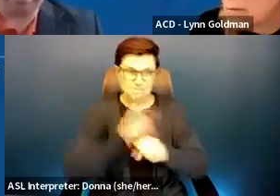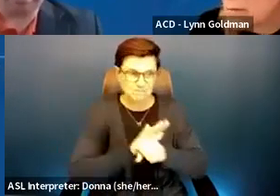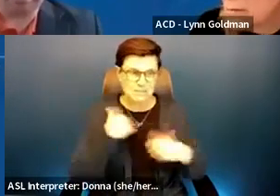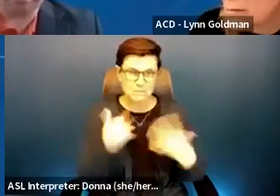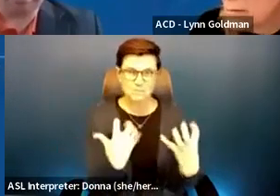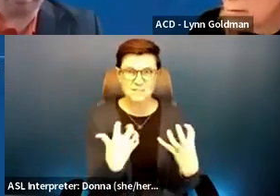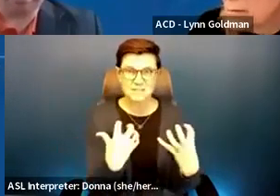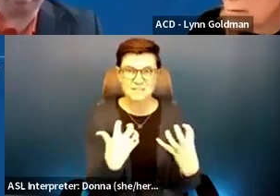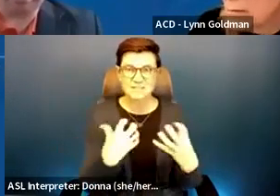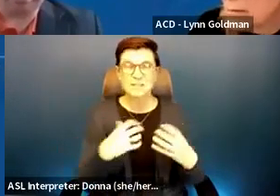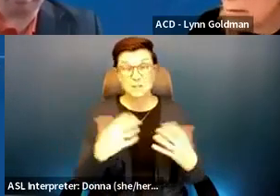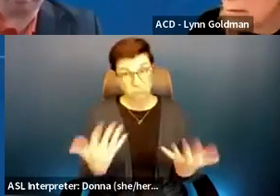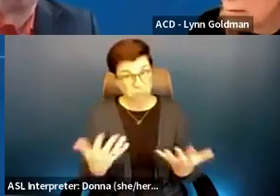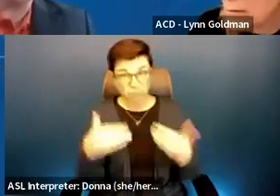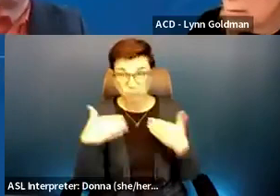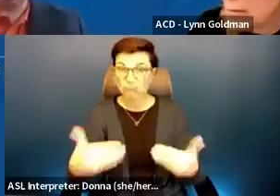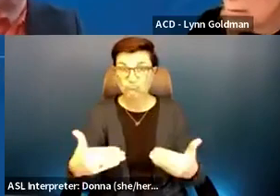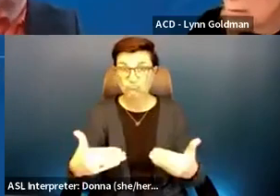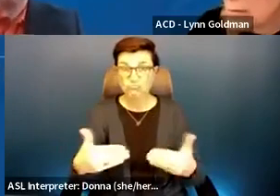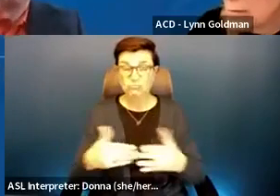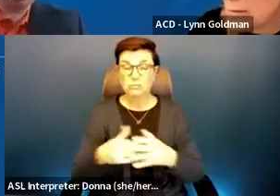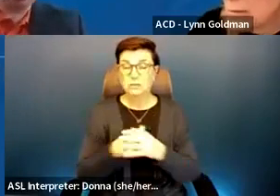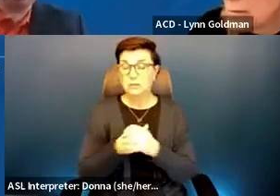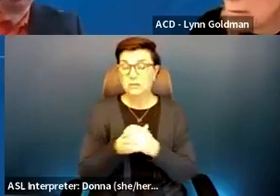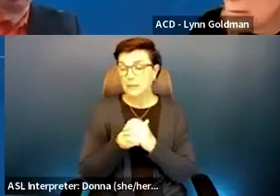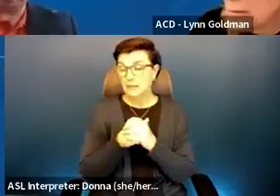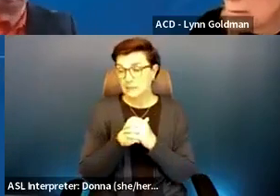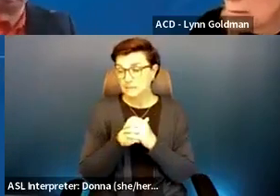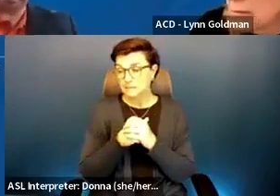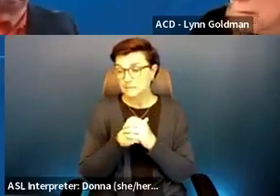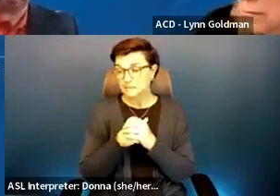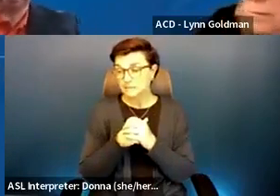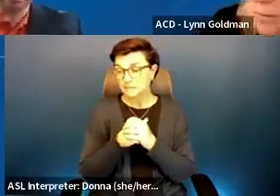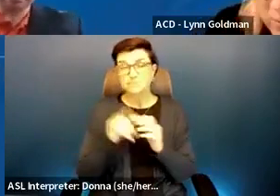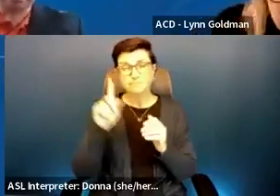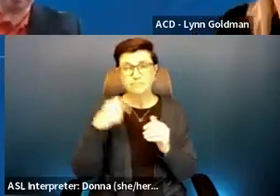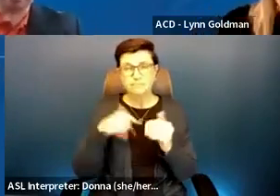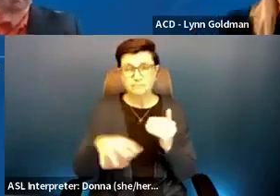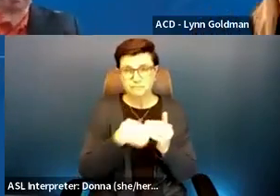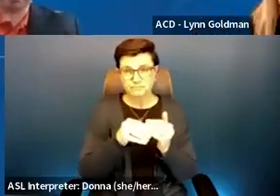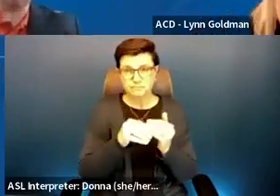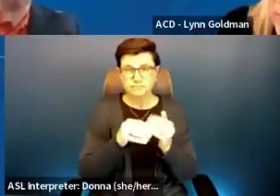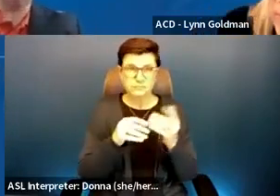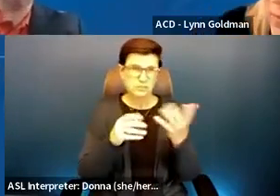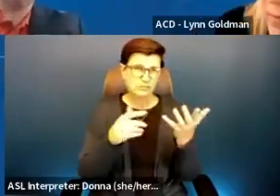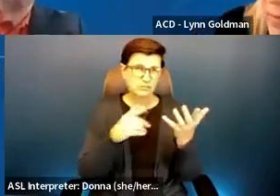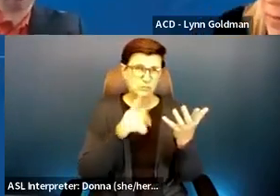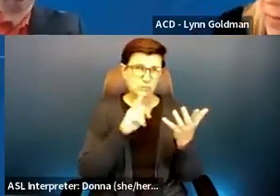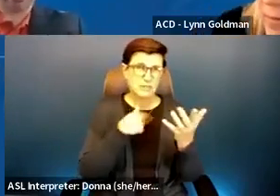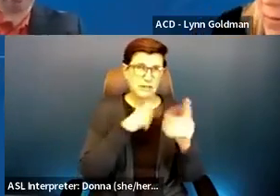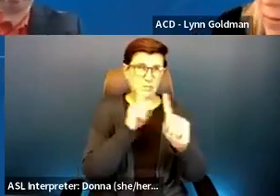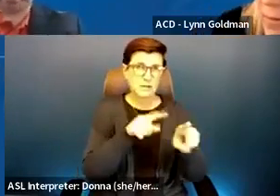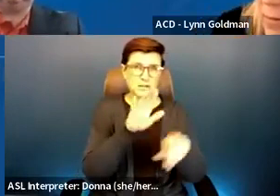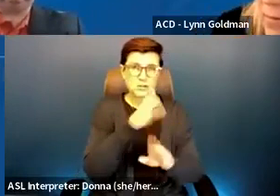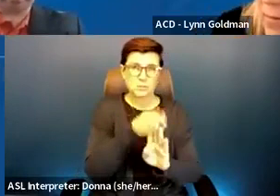I will say, just in response to the prior comment that you had,